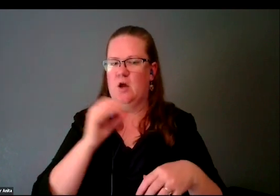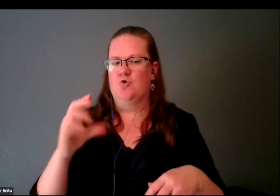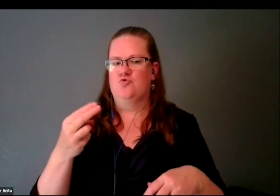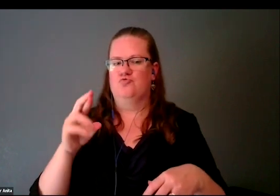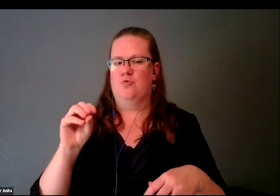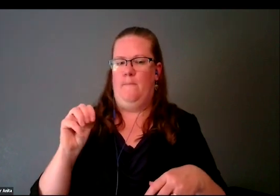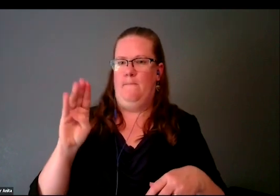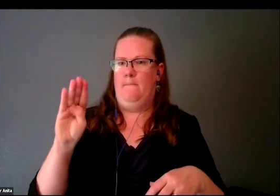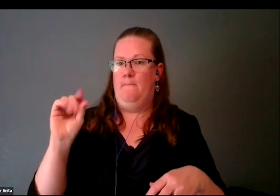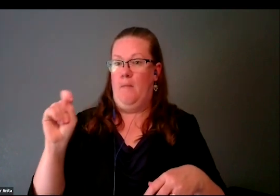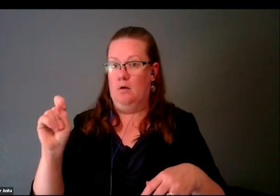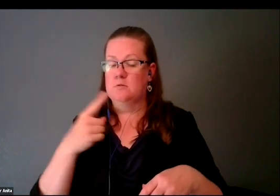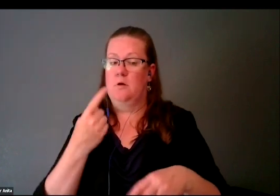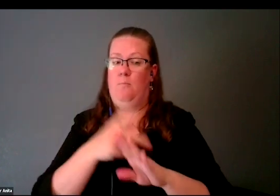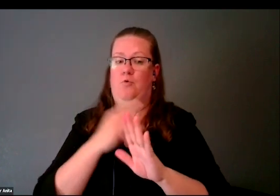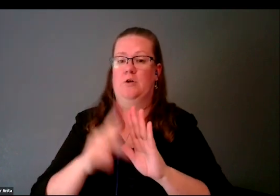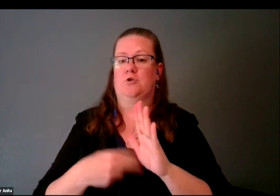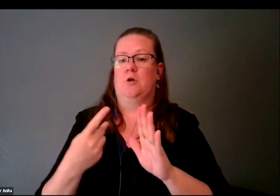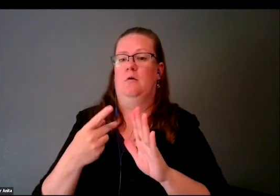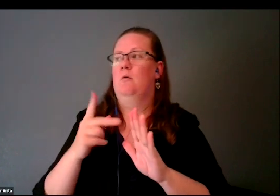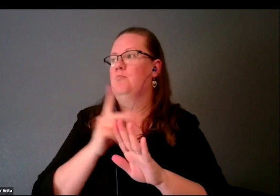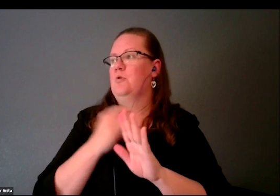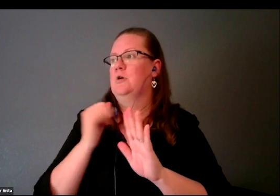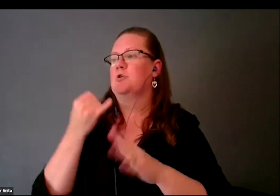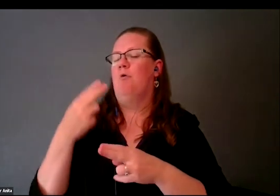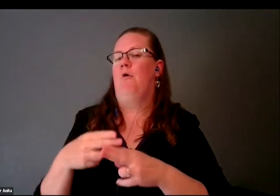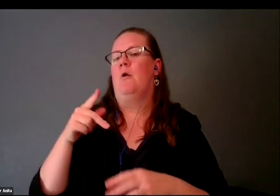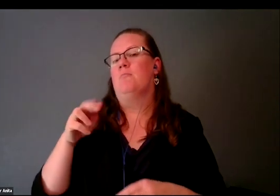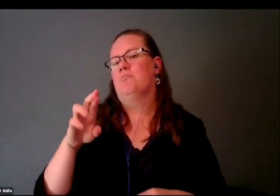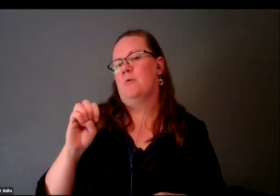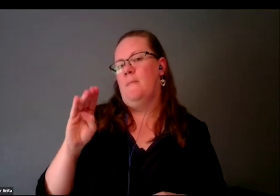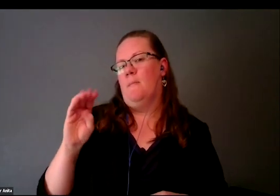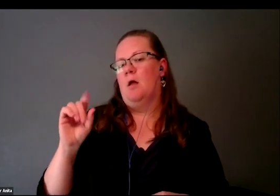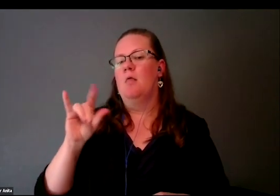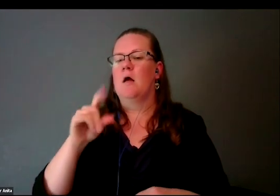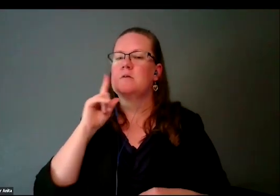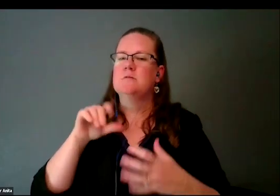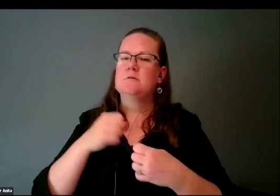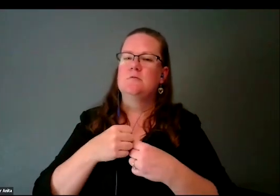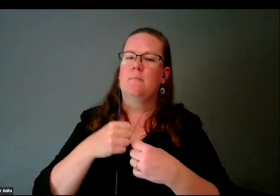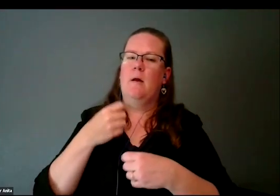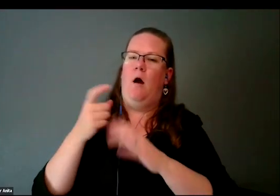In that project, we are working on automating the production of college-level textbooks,